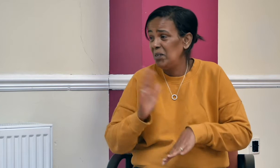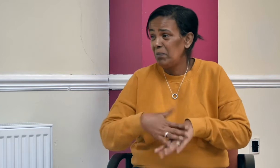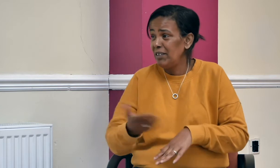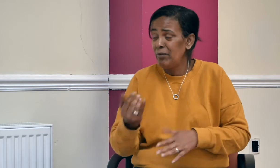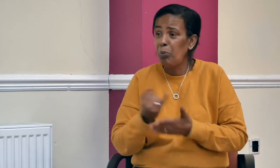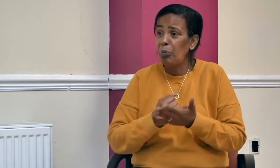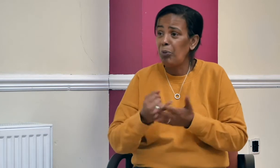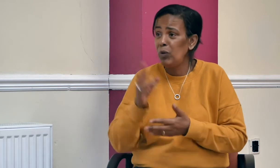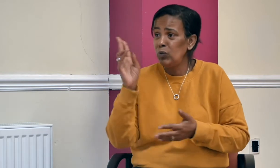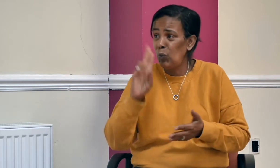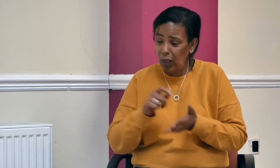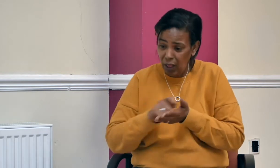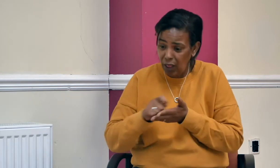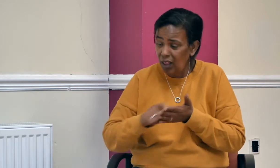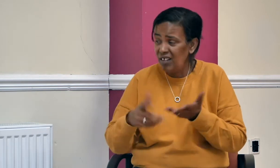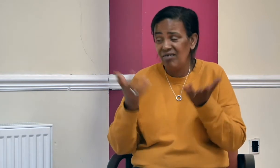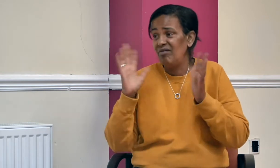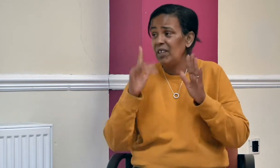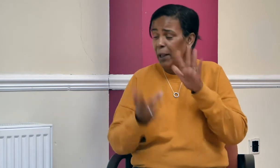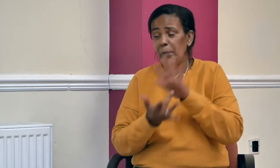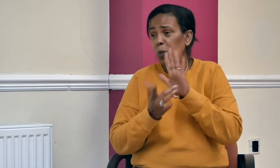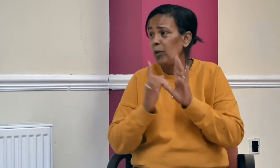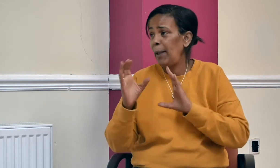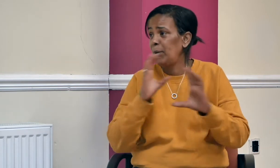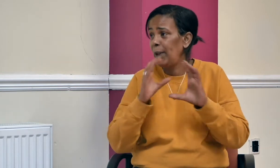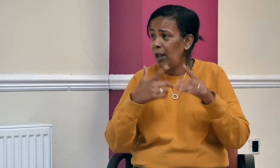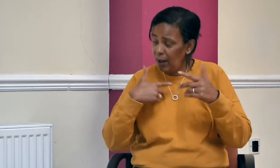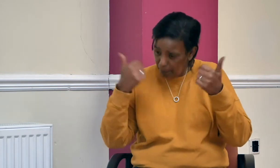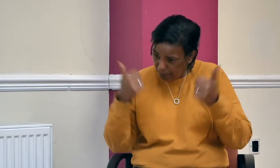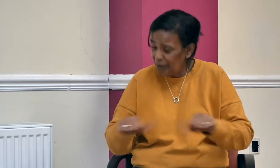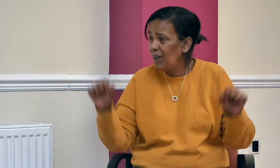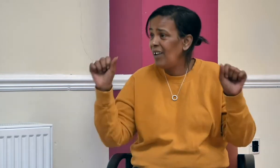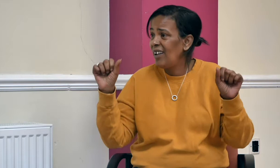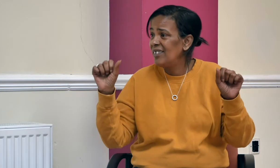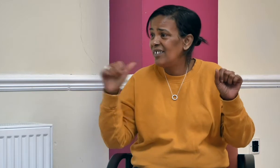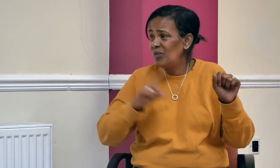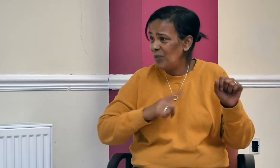It didn't matter to me that the school had poor literacy rates, I could finally communicate.